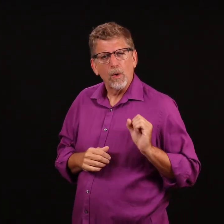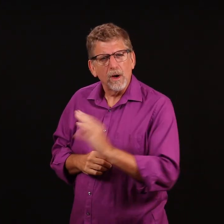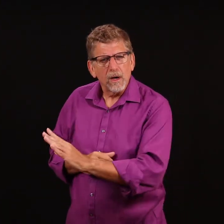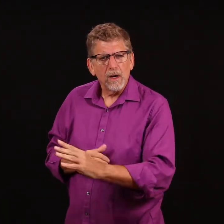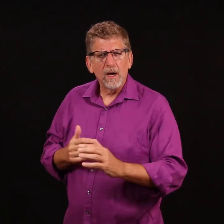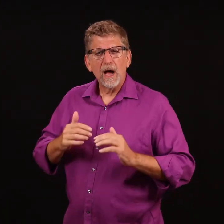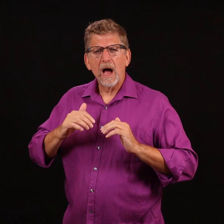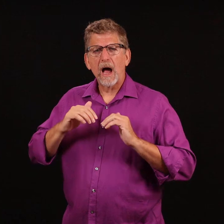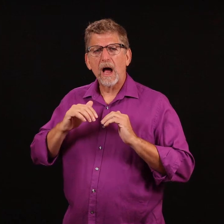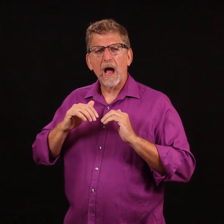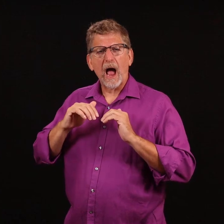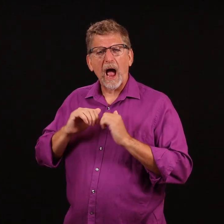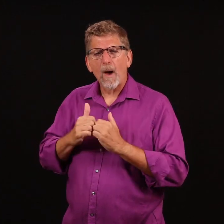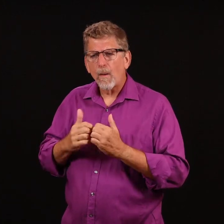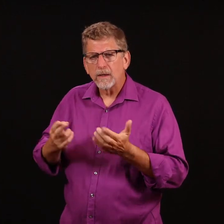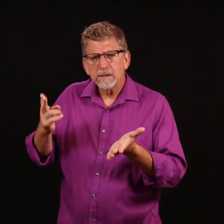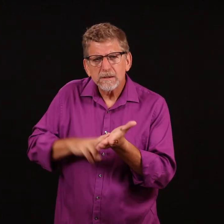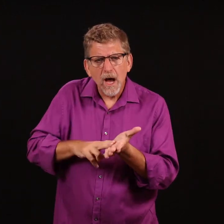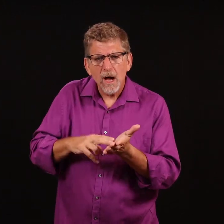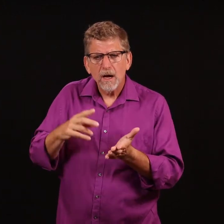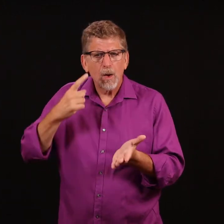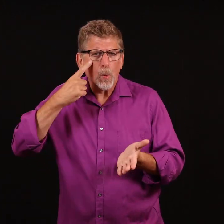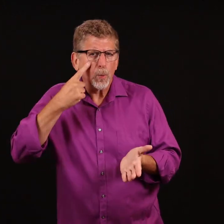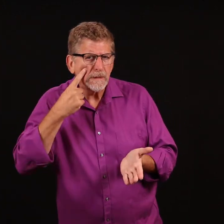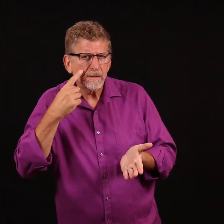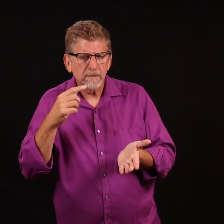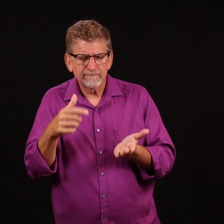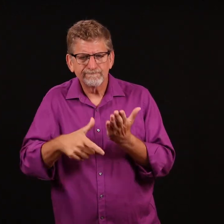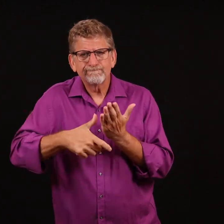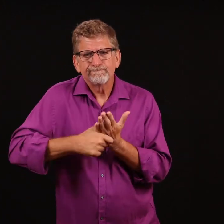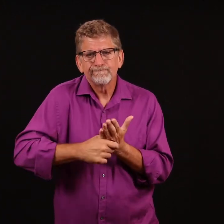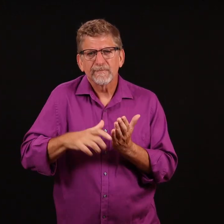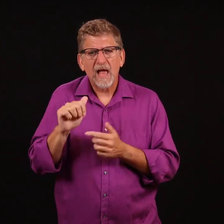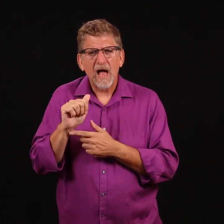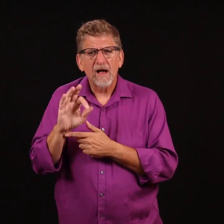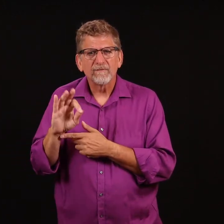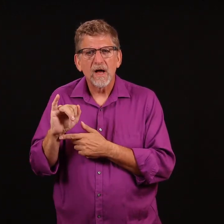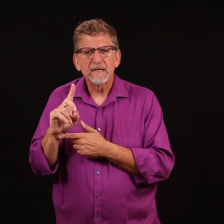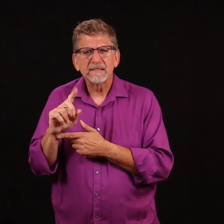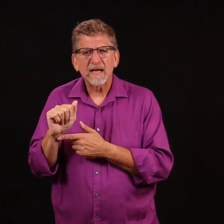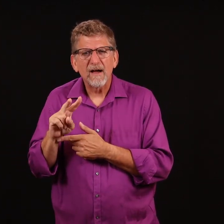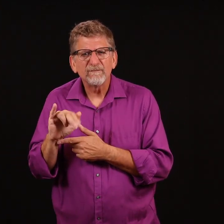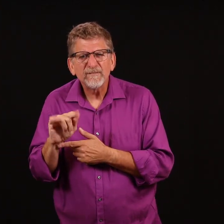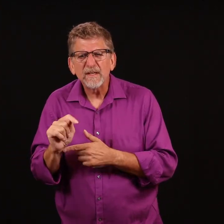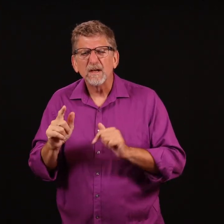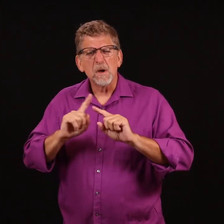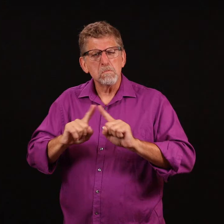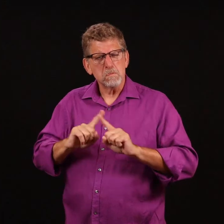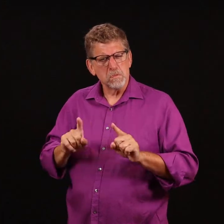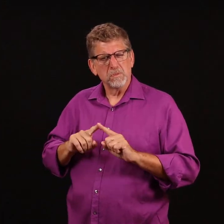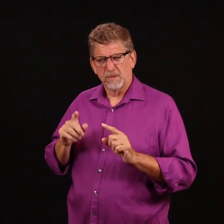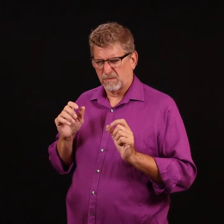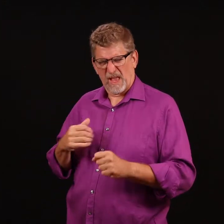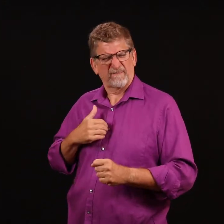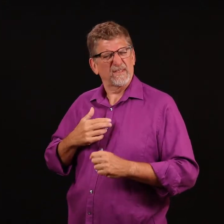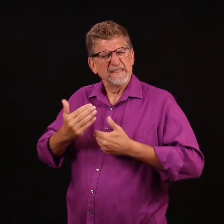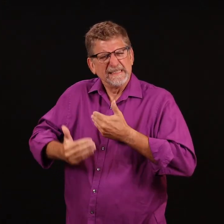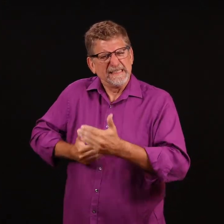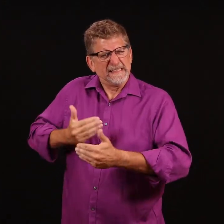It instructs how to send the ballot back, how to sign, how to have an eye witness, an affidavit, and so on.